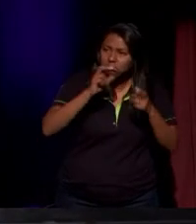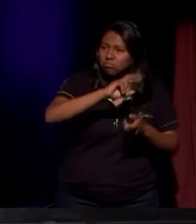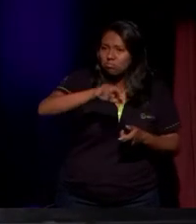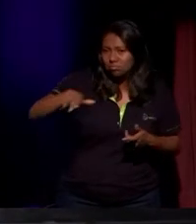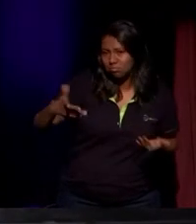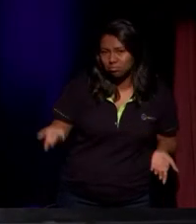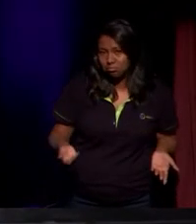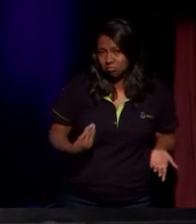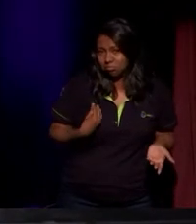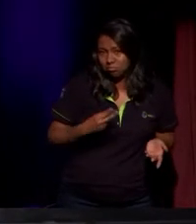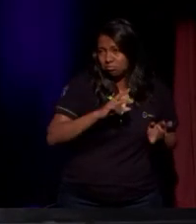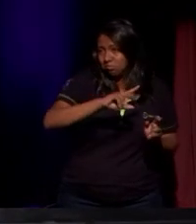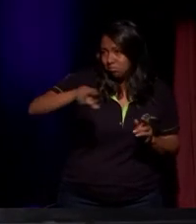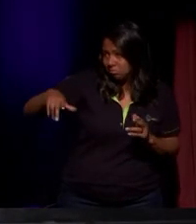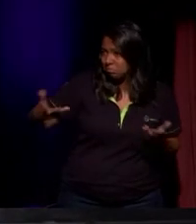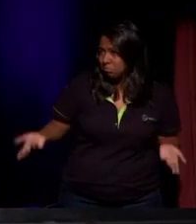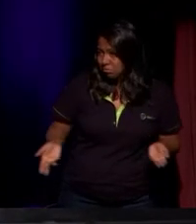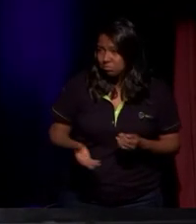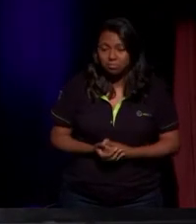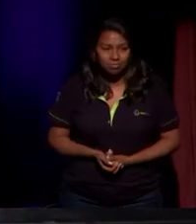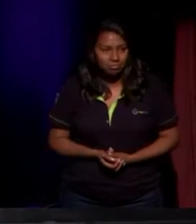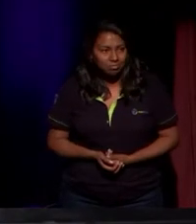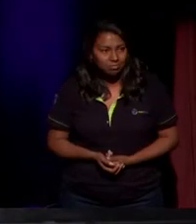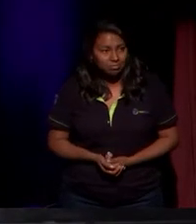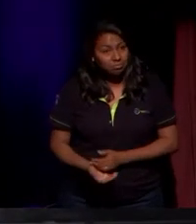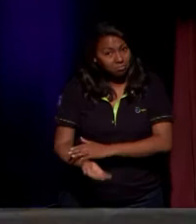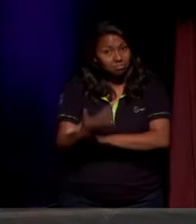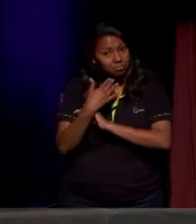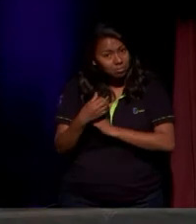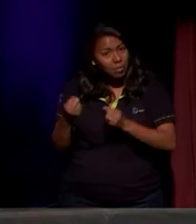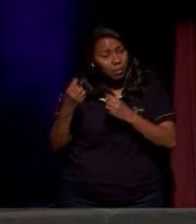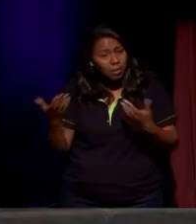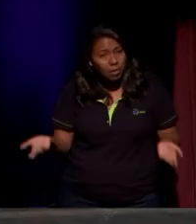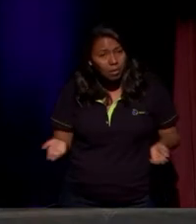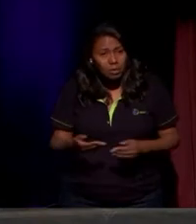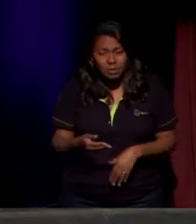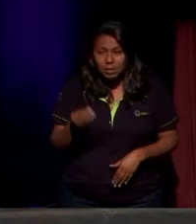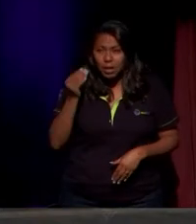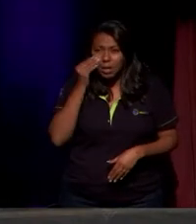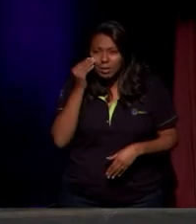and I believe that this is what gives us some strength, try to find equivalences